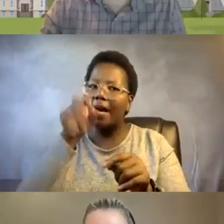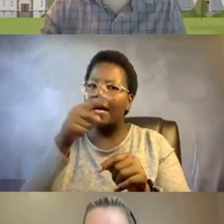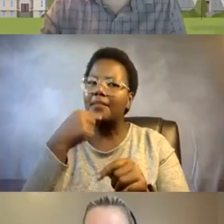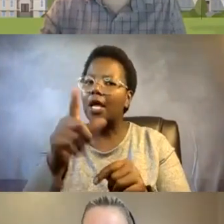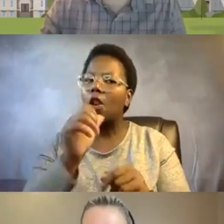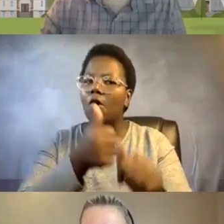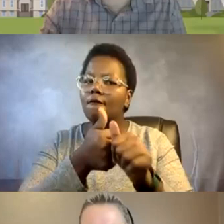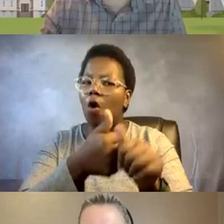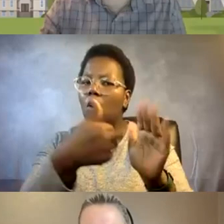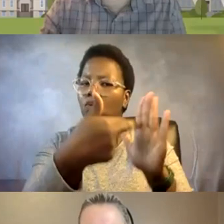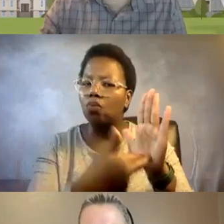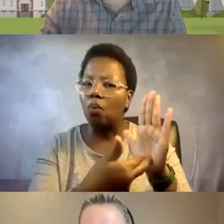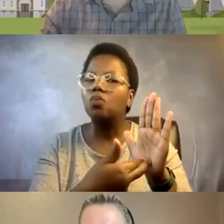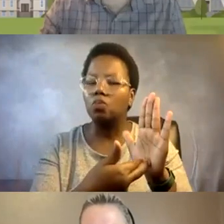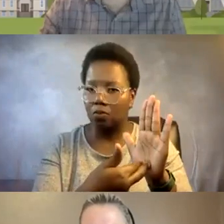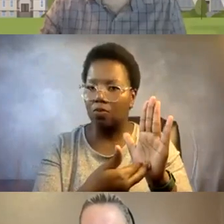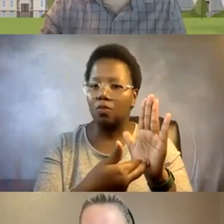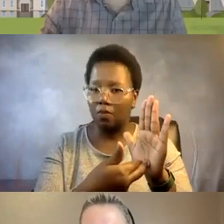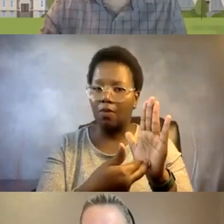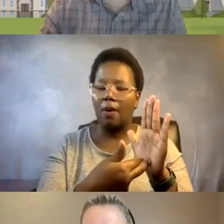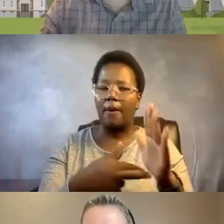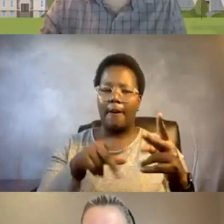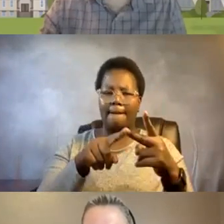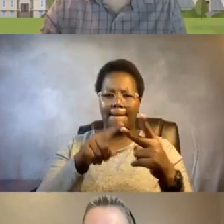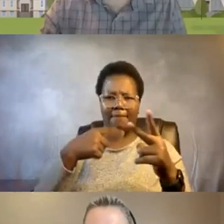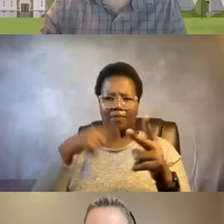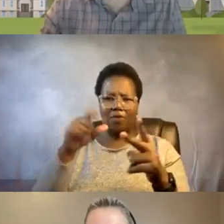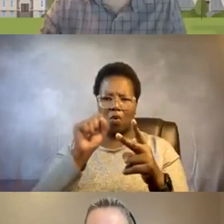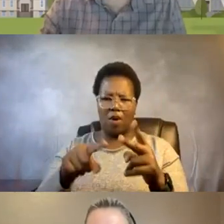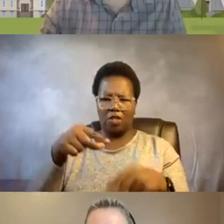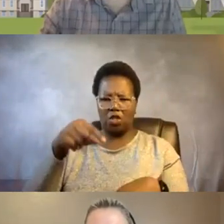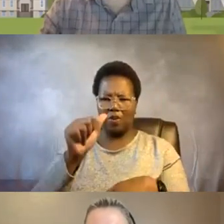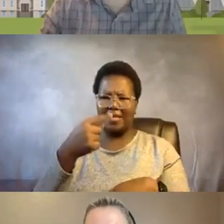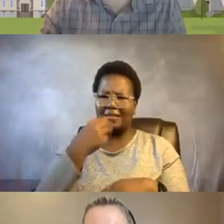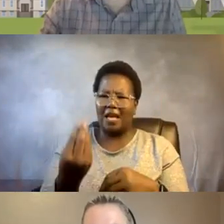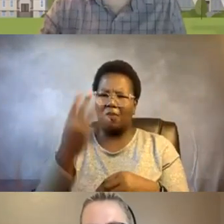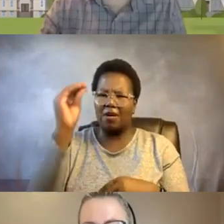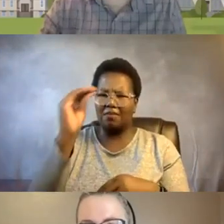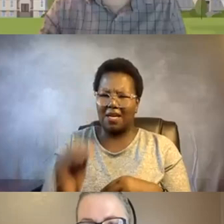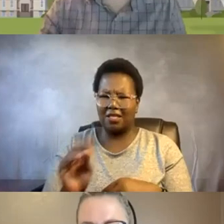level of reliability. There's a question in Q&A, "what percentage of WCAG 2.1 does the WAVE tool